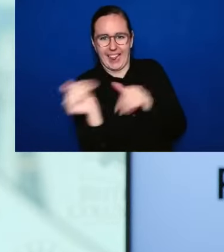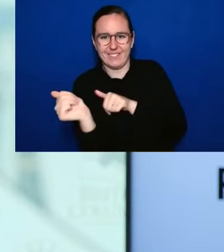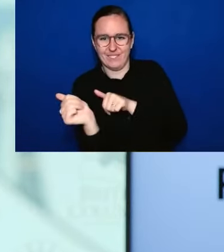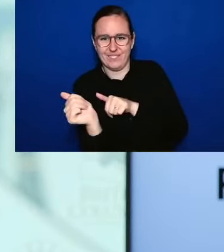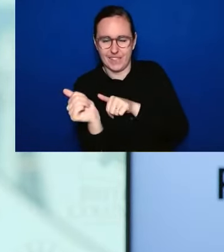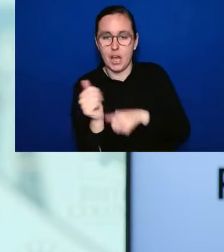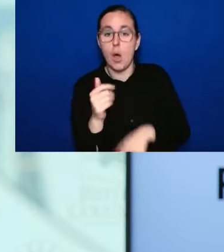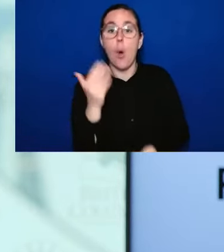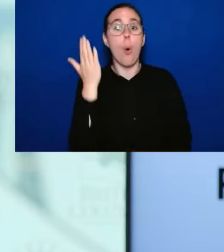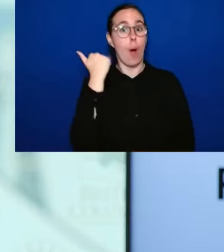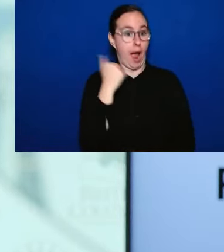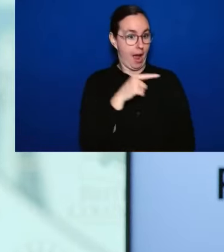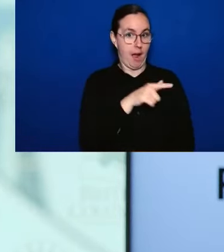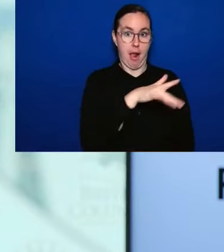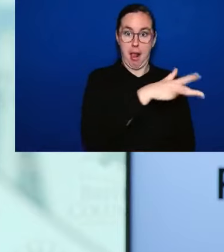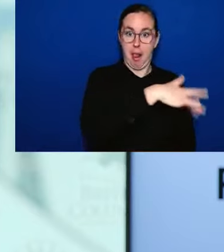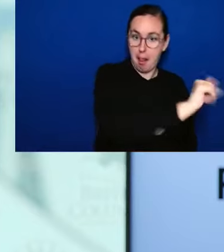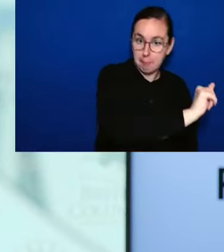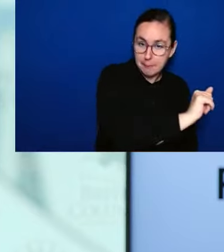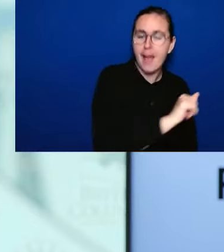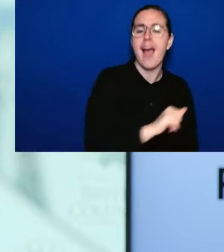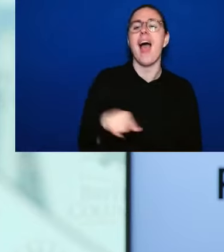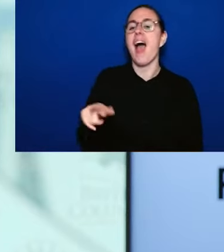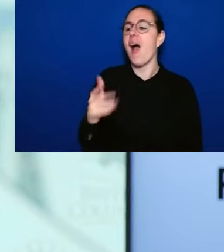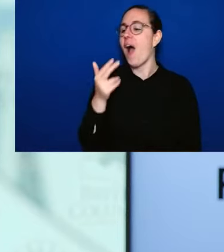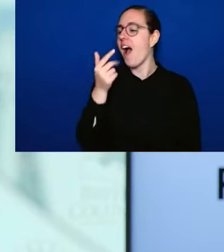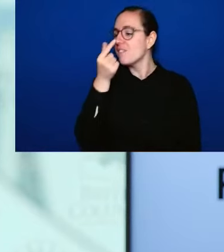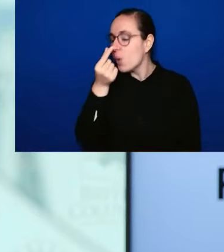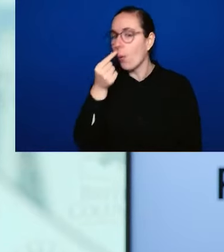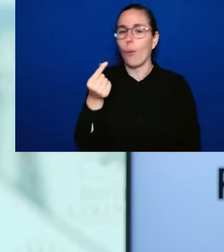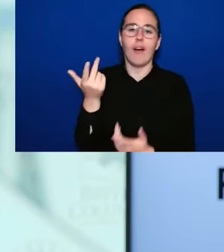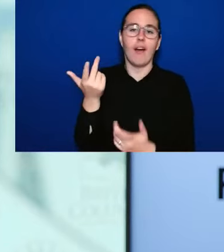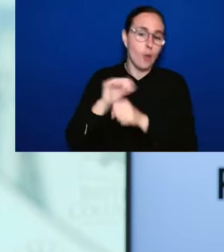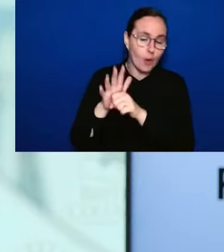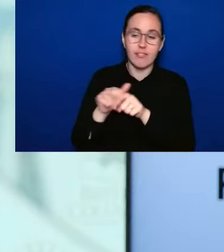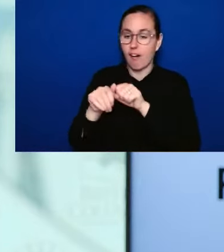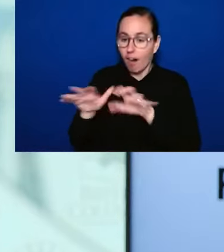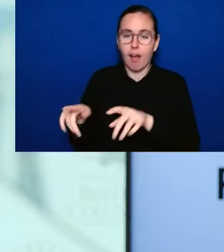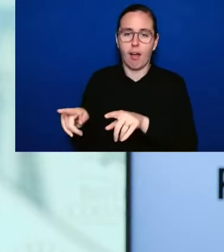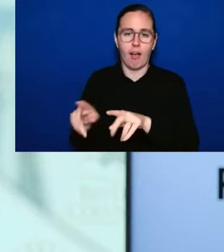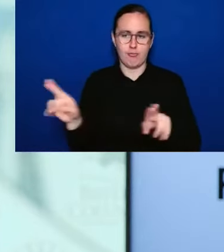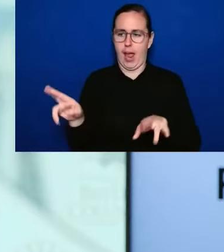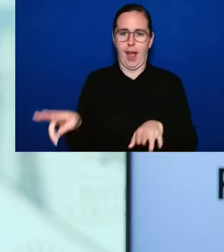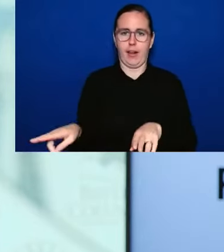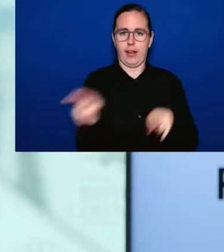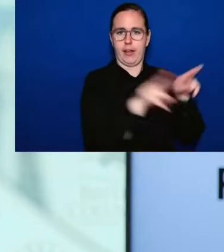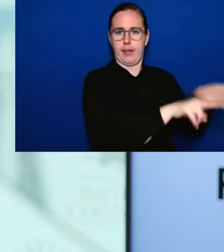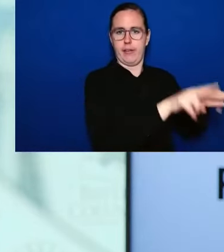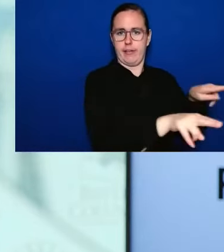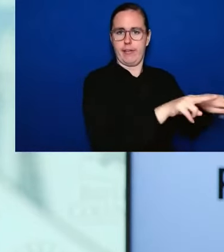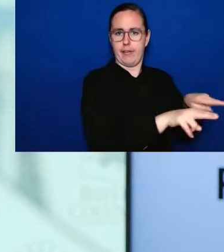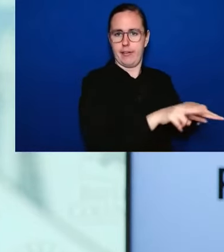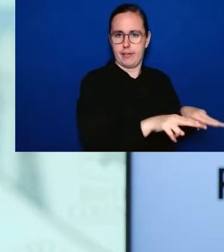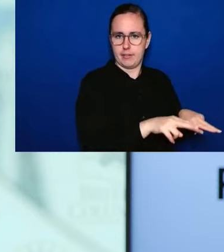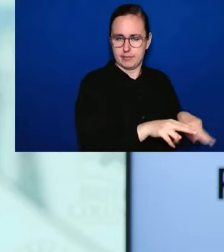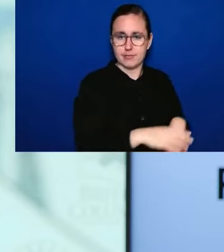we've had a then the last number of years since I've Mister of helping their net thirty eight thousand healthcare workers. But